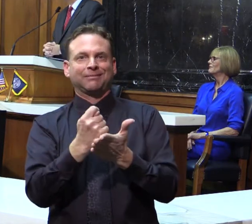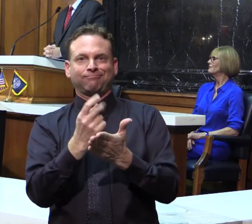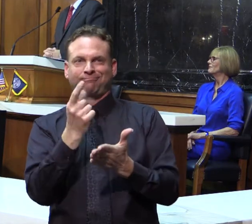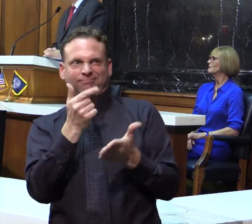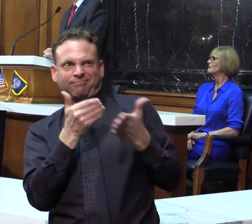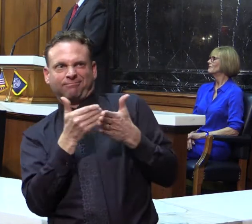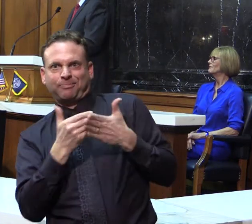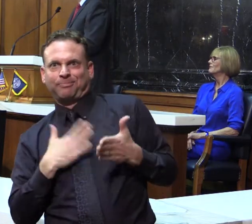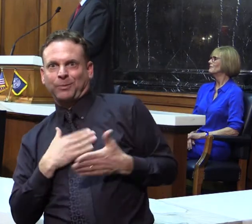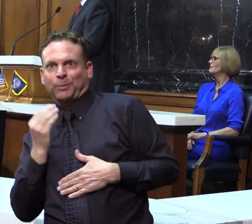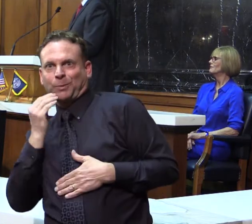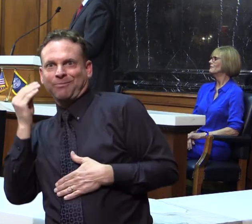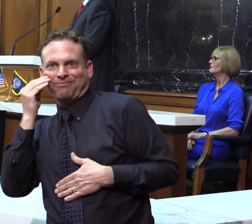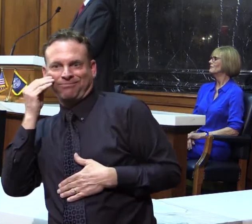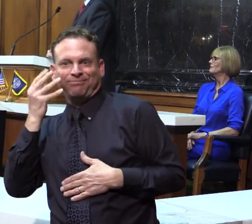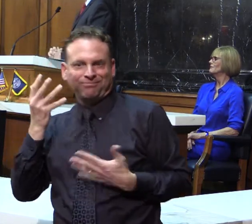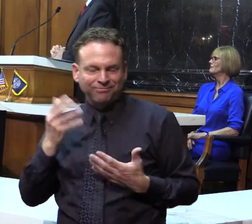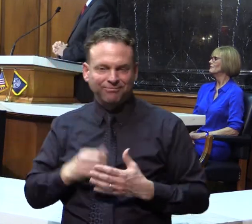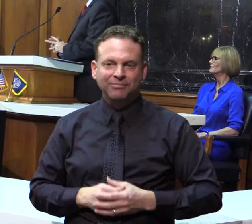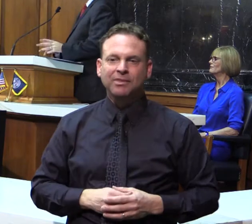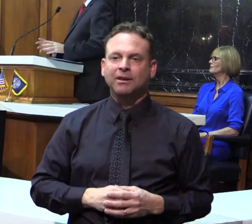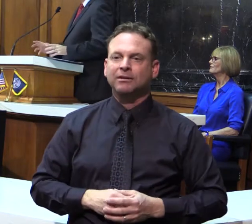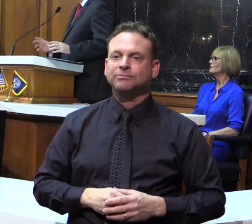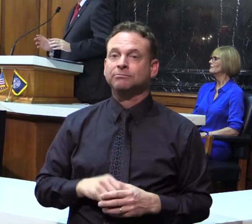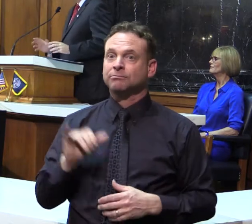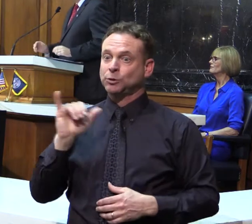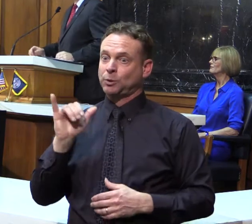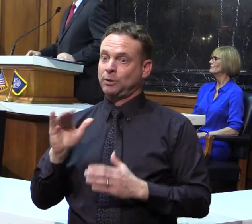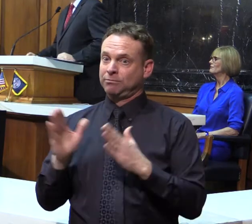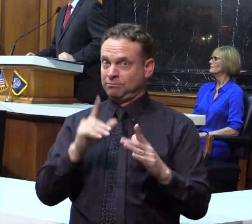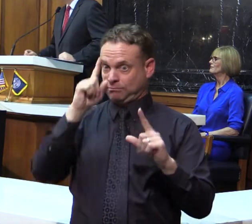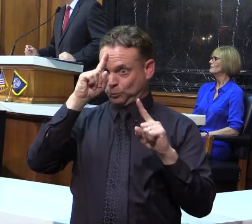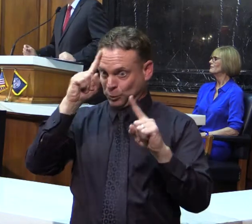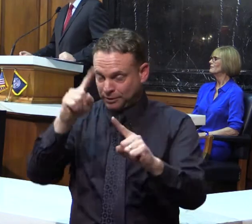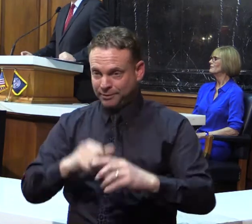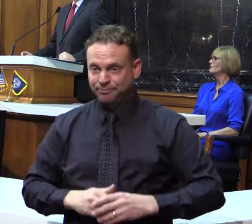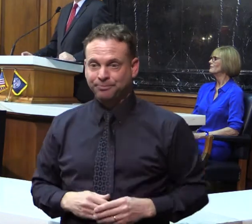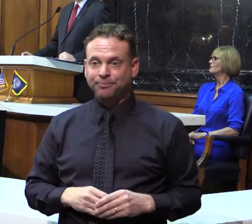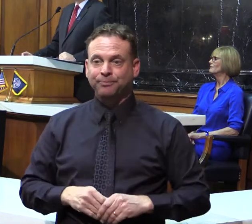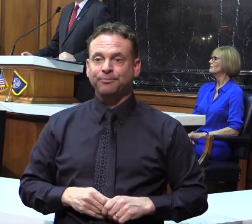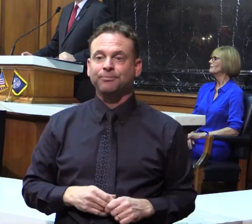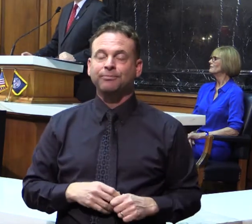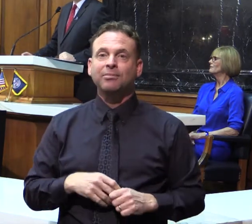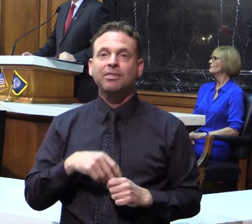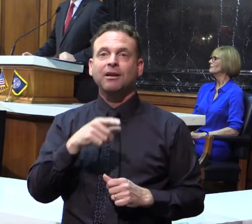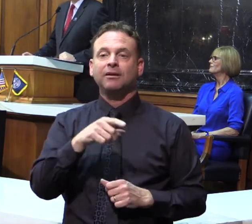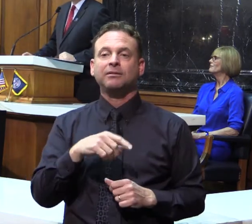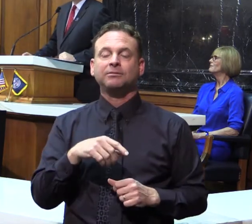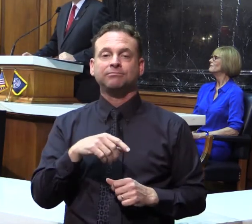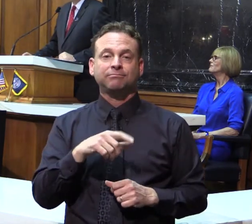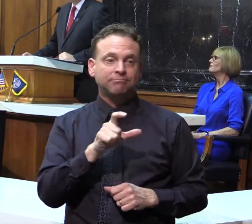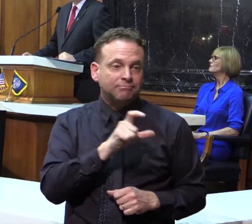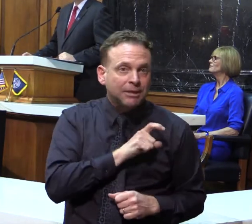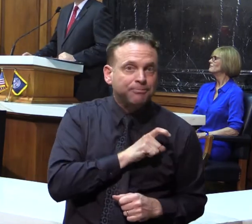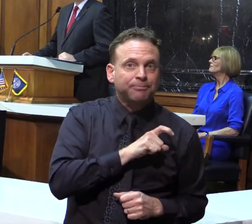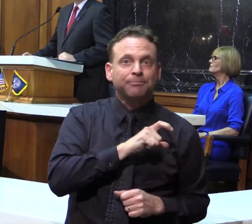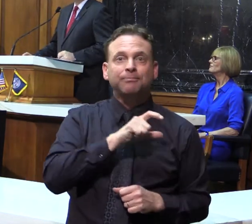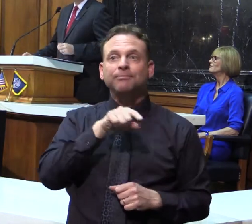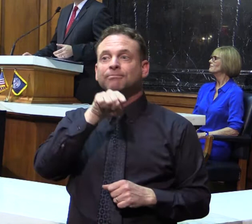And we’ll strengthen our enforcement efforts and send a clear signal to anyone who would profit from this scourge…